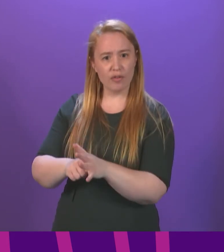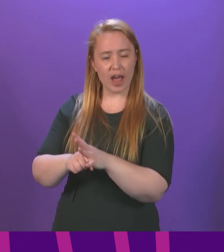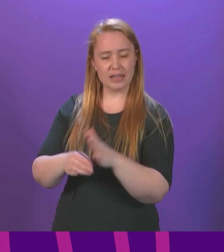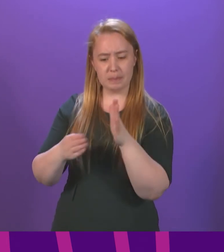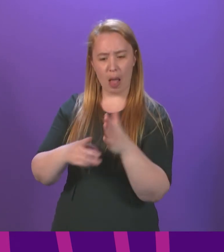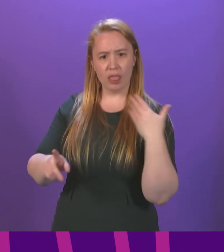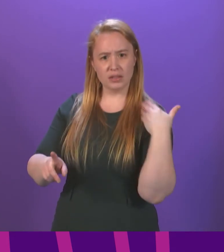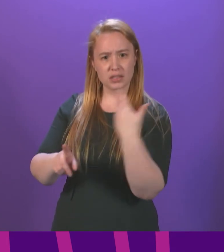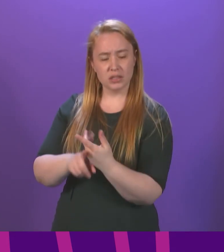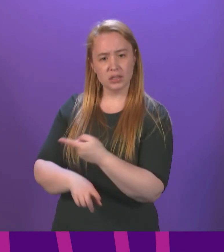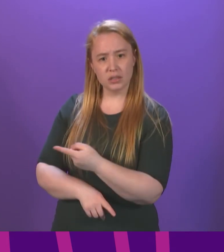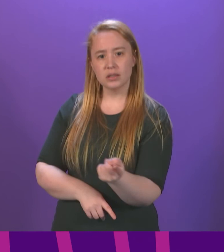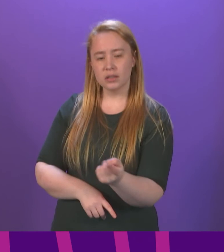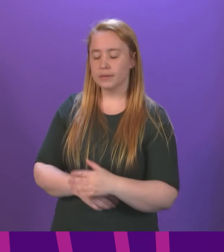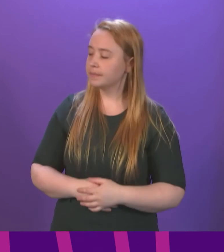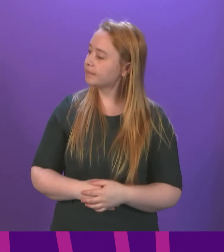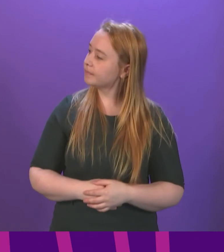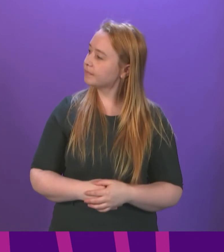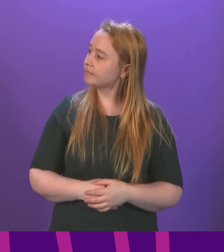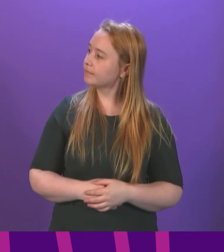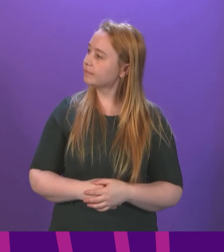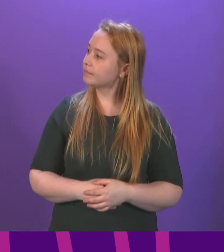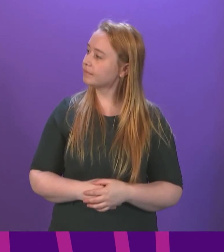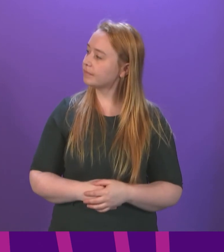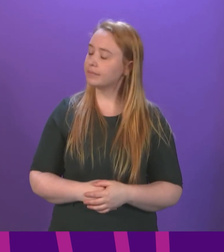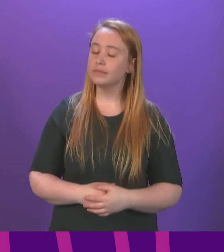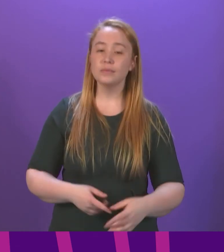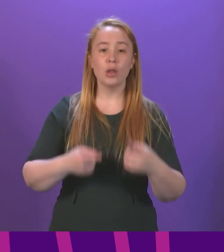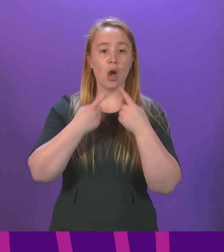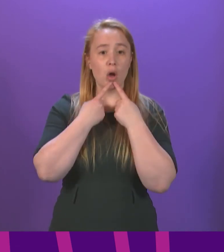Mairi Gougeon: As I outlined in my statement, there are particular